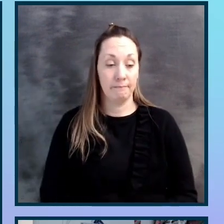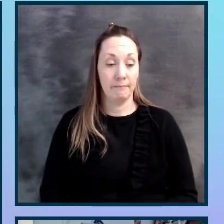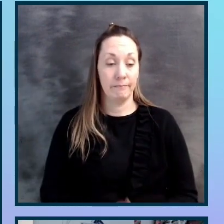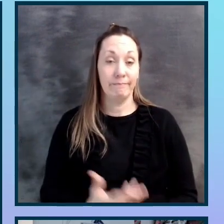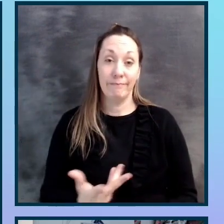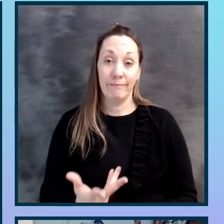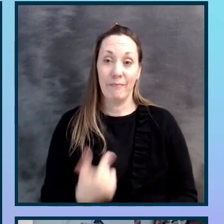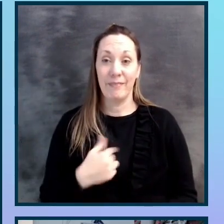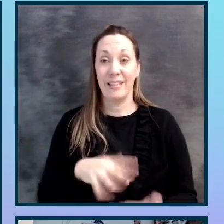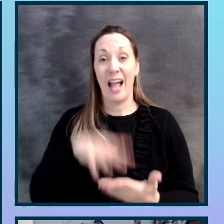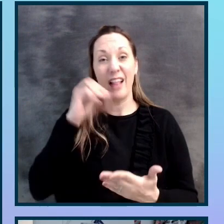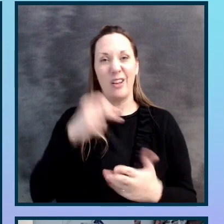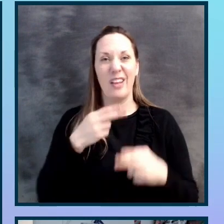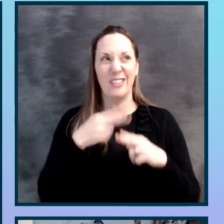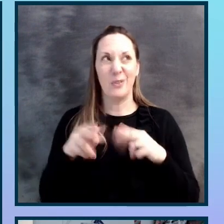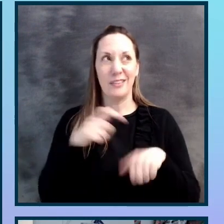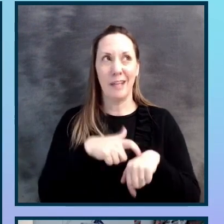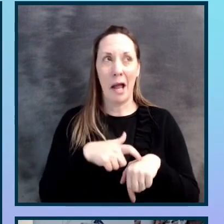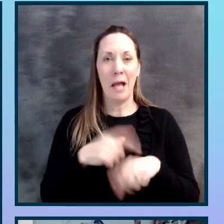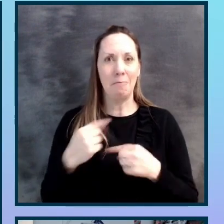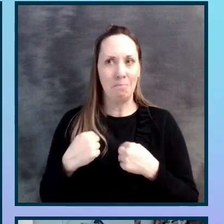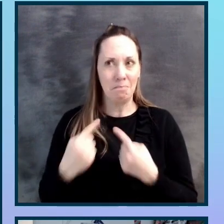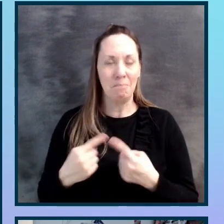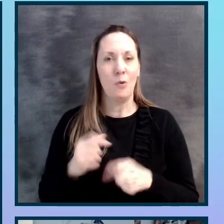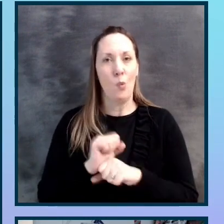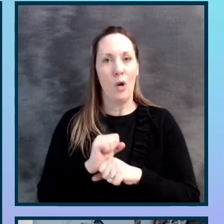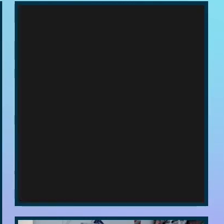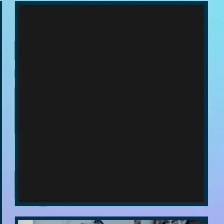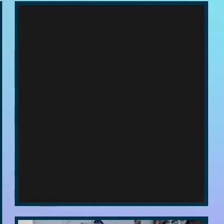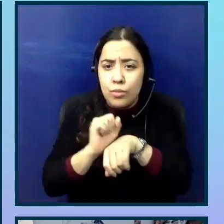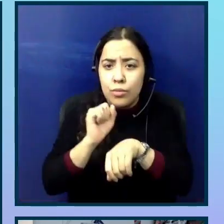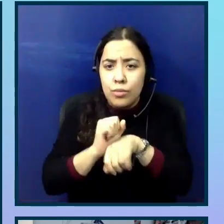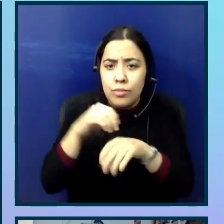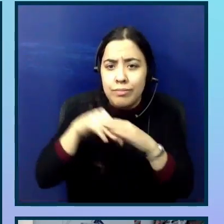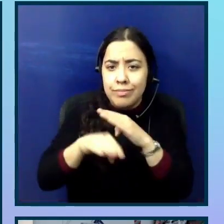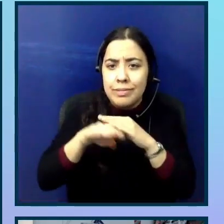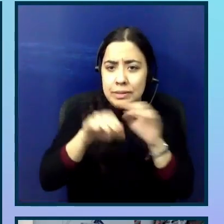What have I learned at this short amount of time working on Accessibility team at Learning A-Z.